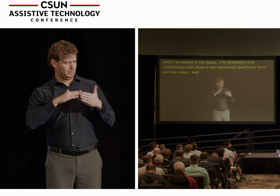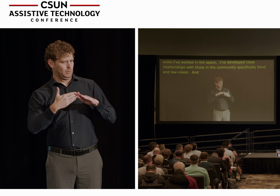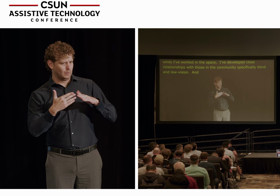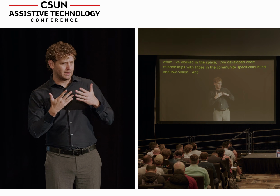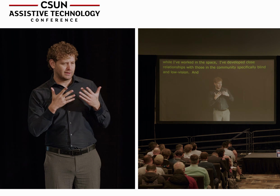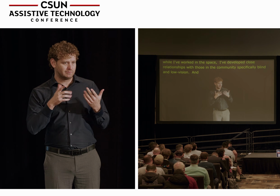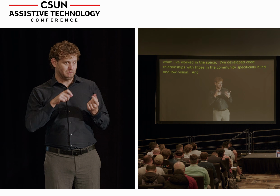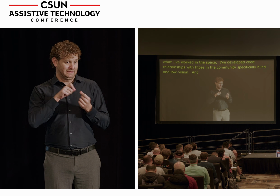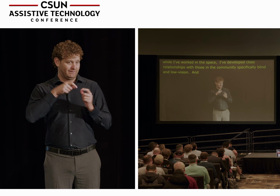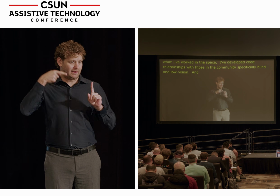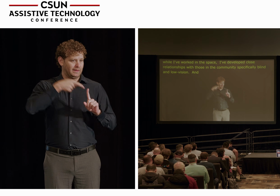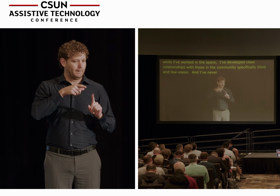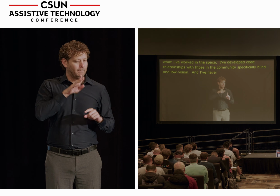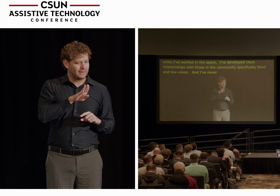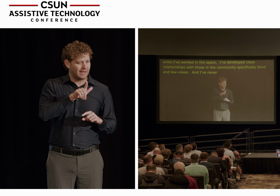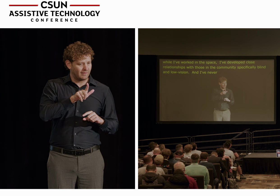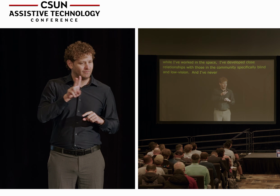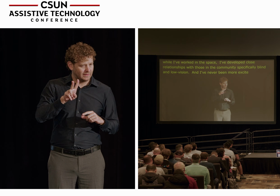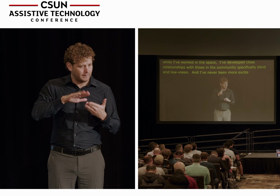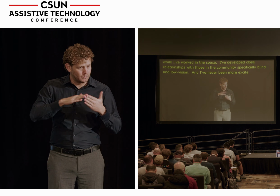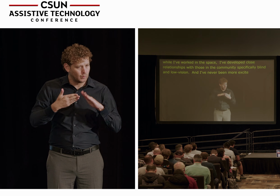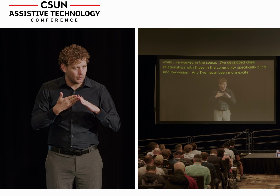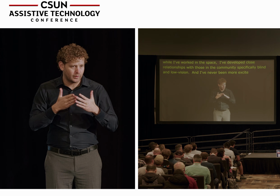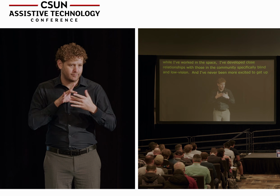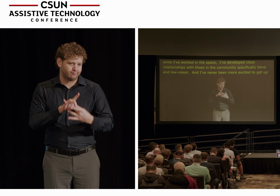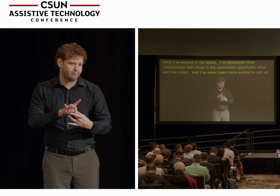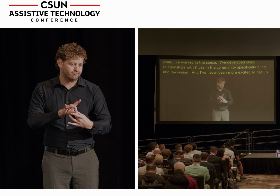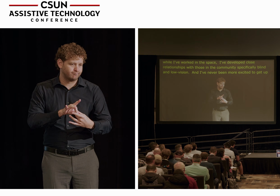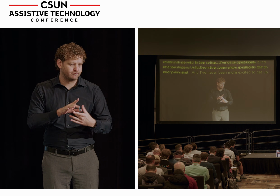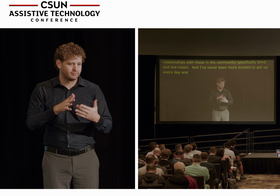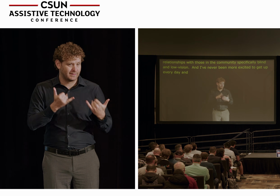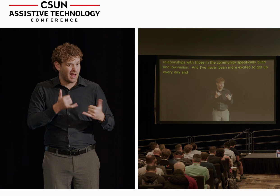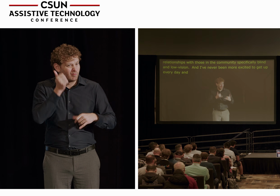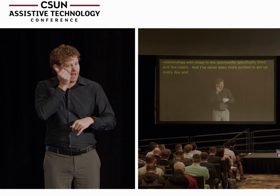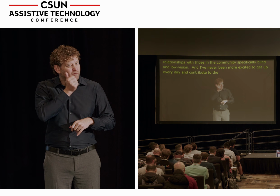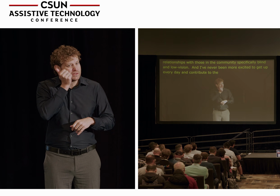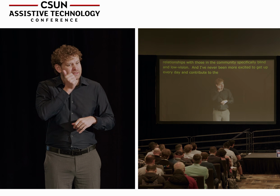been more excited to get up every day and contribute to the vision that we have here